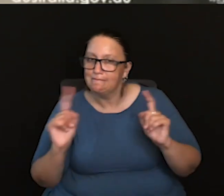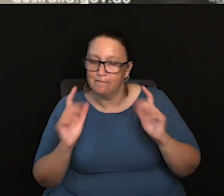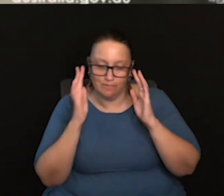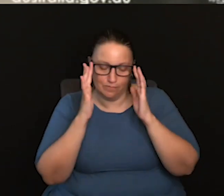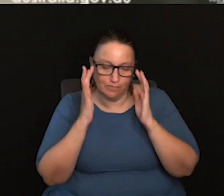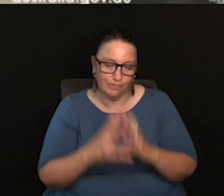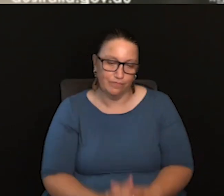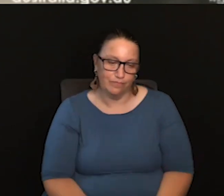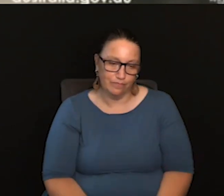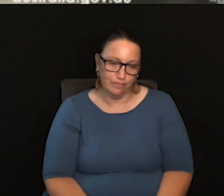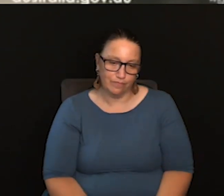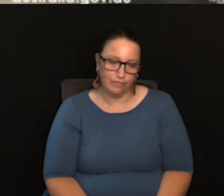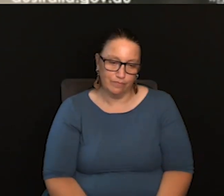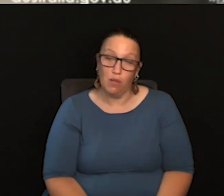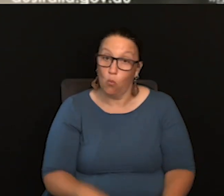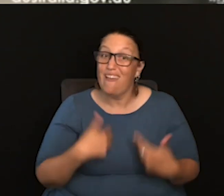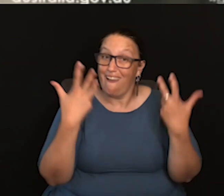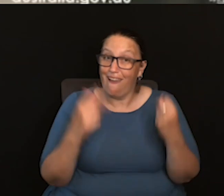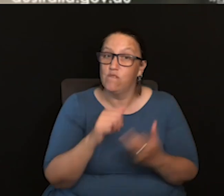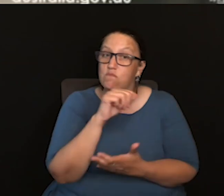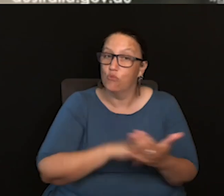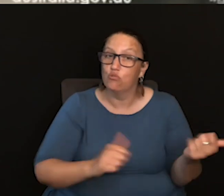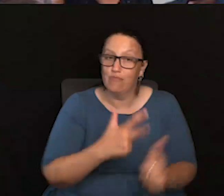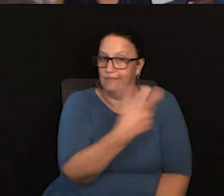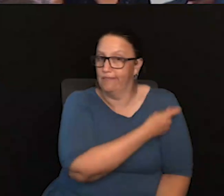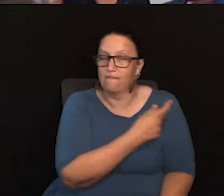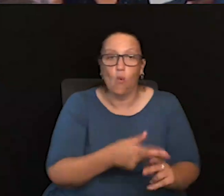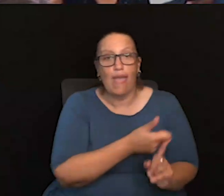Then up the back please? Apologies. Hey, Jade from the Herald Sun.